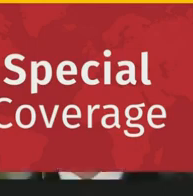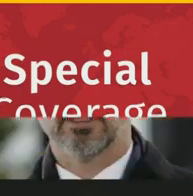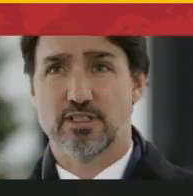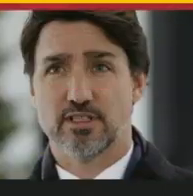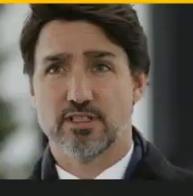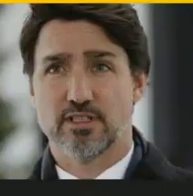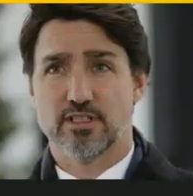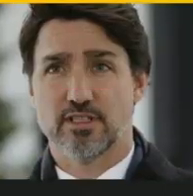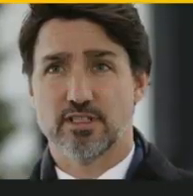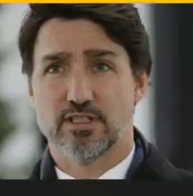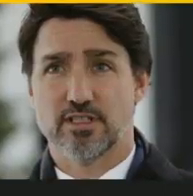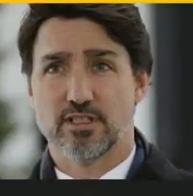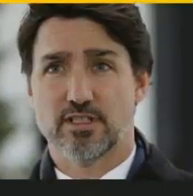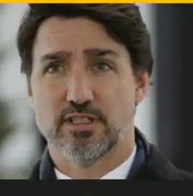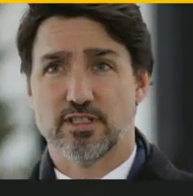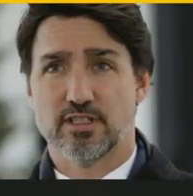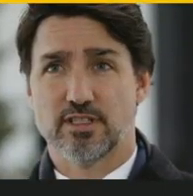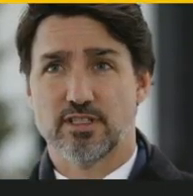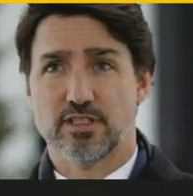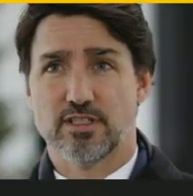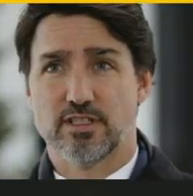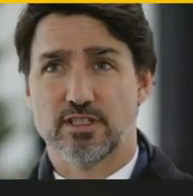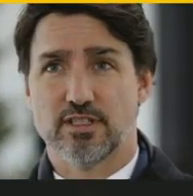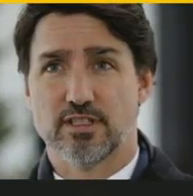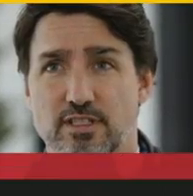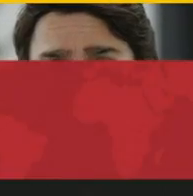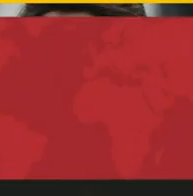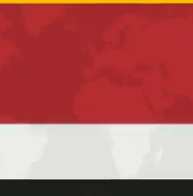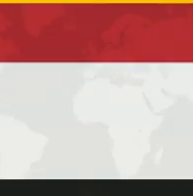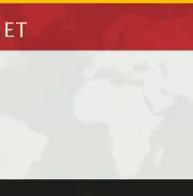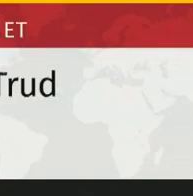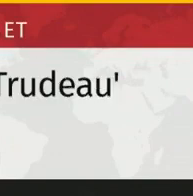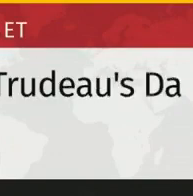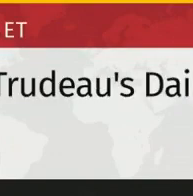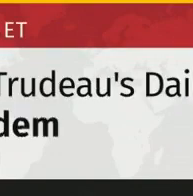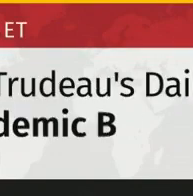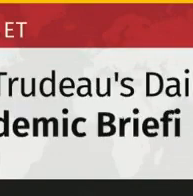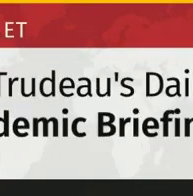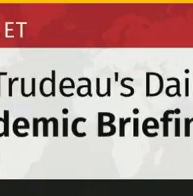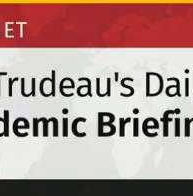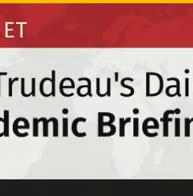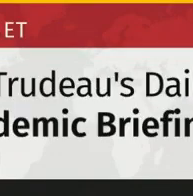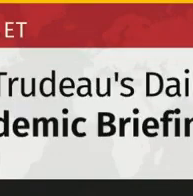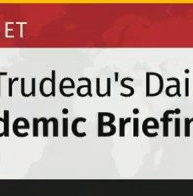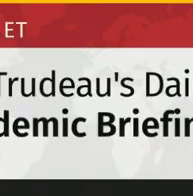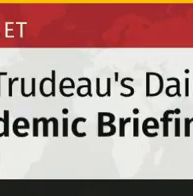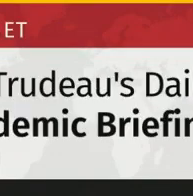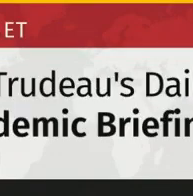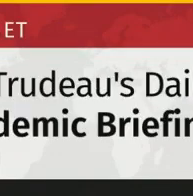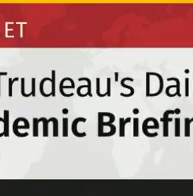I THINK ESPECIALLY FOR ME THE NEW INFORMATION THAT LEAVES FROM MY PERSPECTIVE WAS MOSTLY AROUND